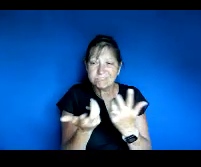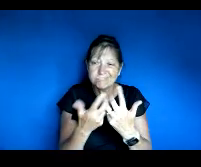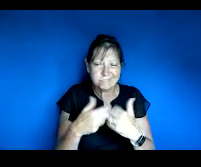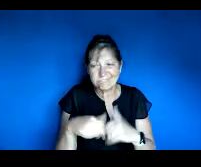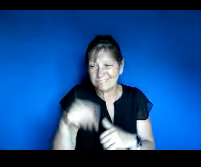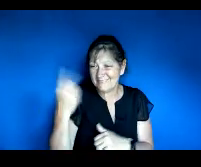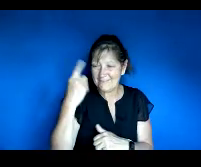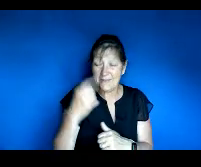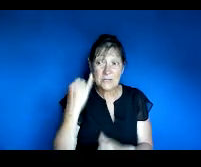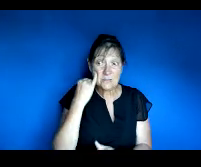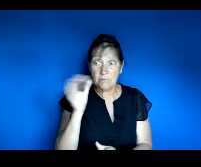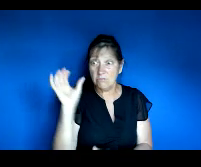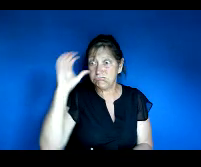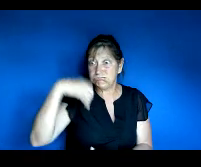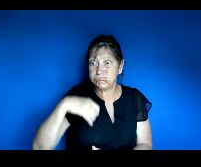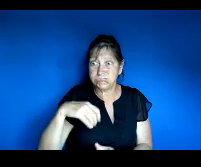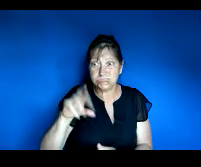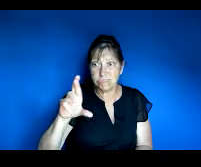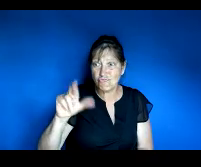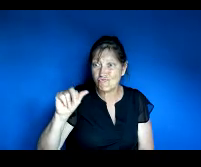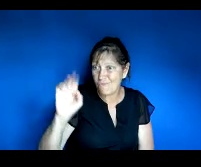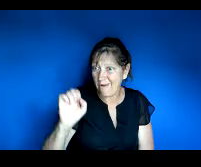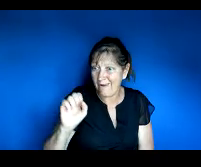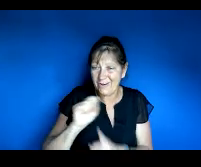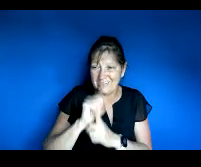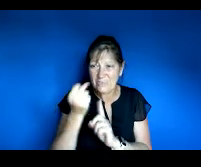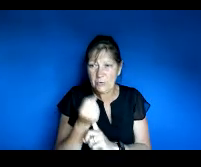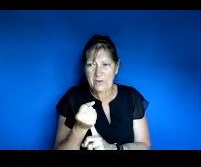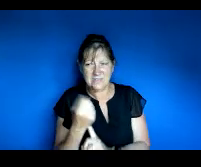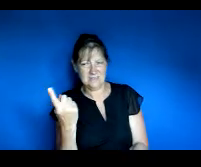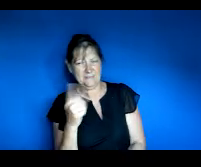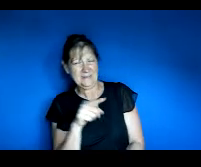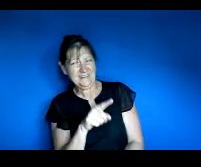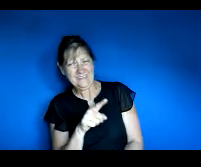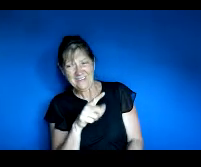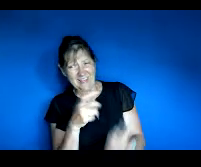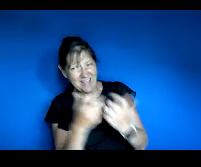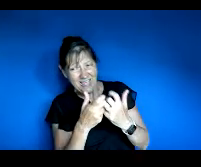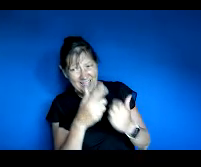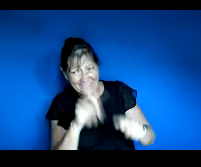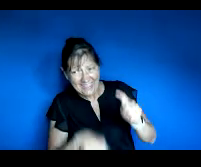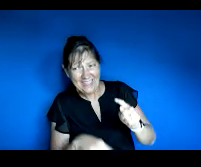where there might be a valid concern around a fundamental alteration, we're working with the student, the faculty,